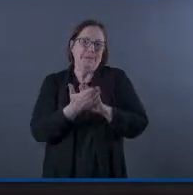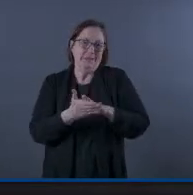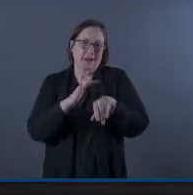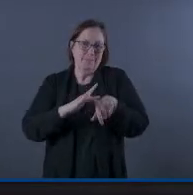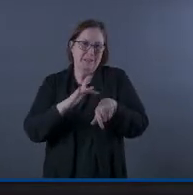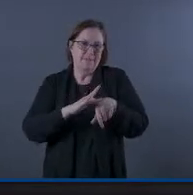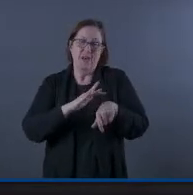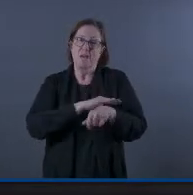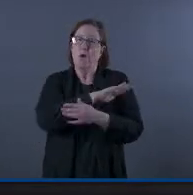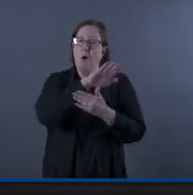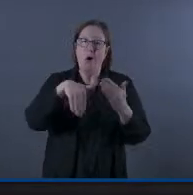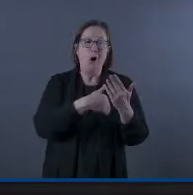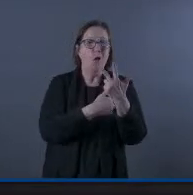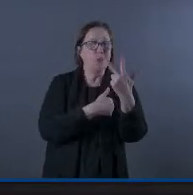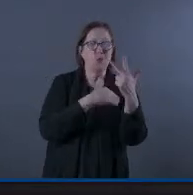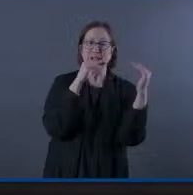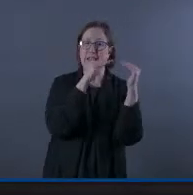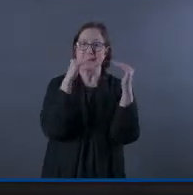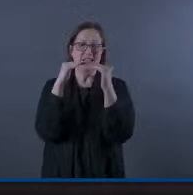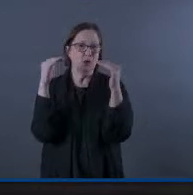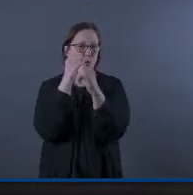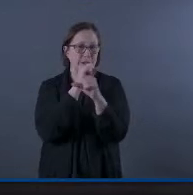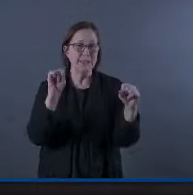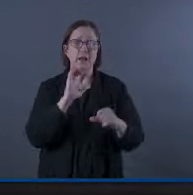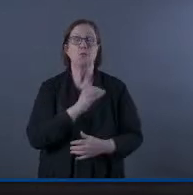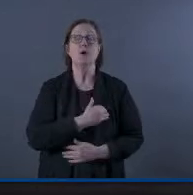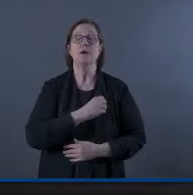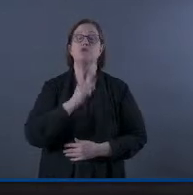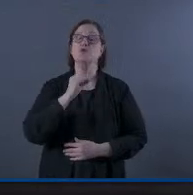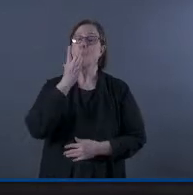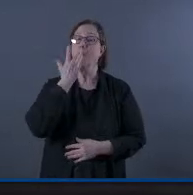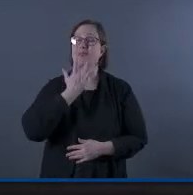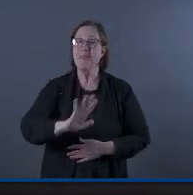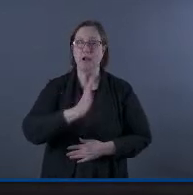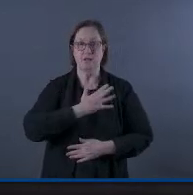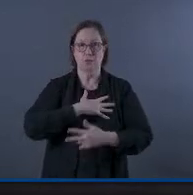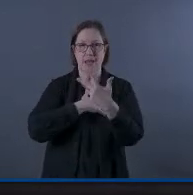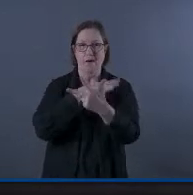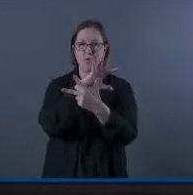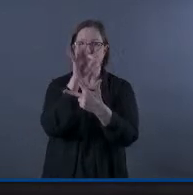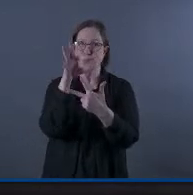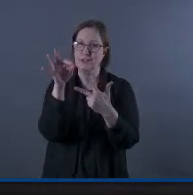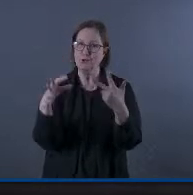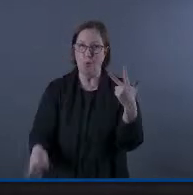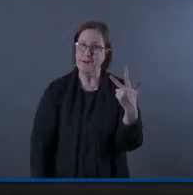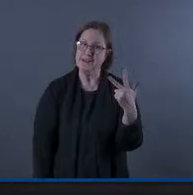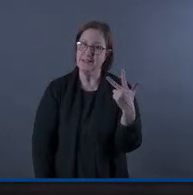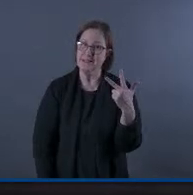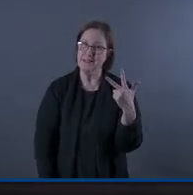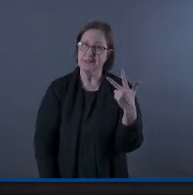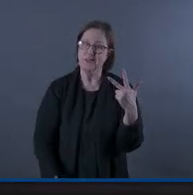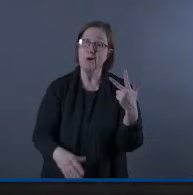and we're very fortunate to have three different options and hopefully additional pipeline with supply